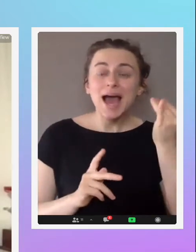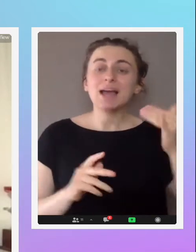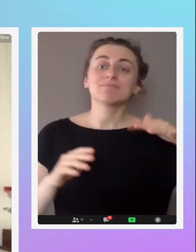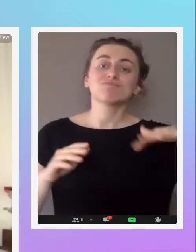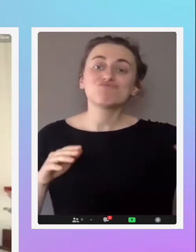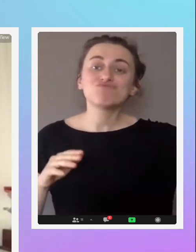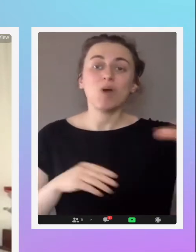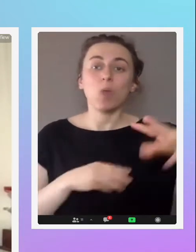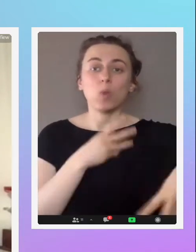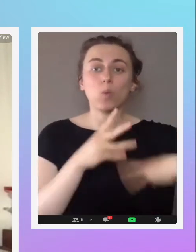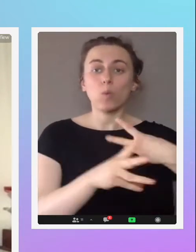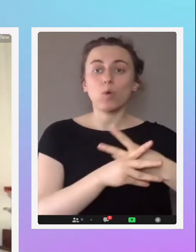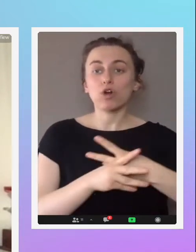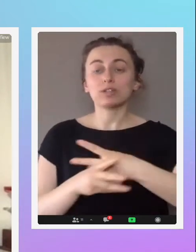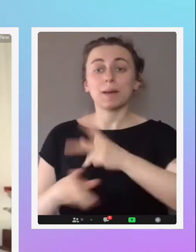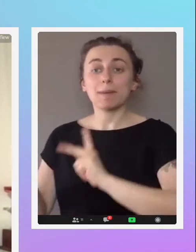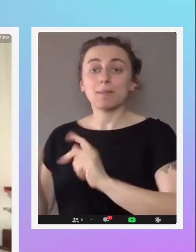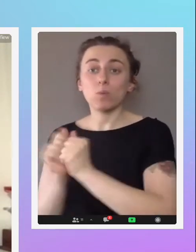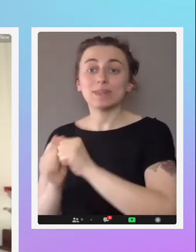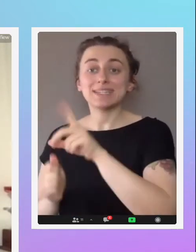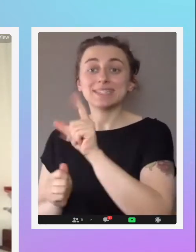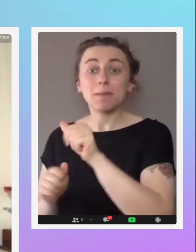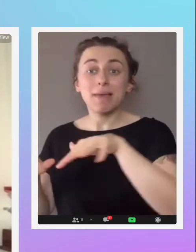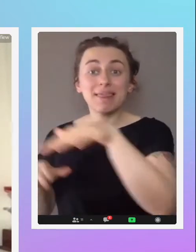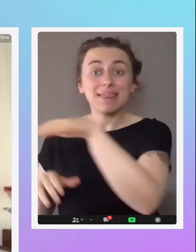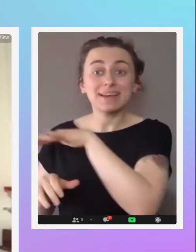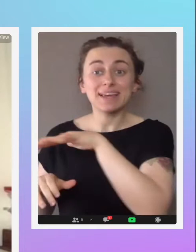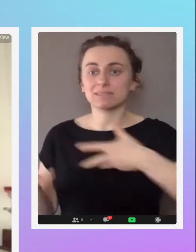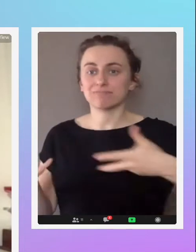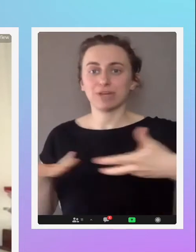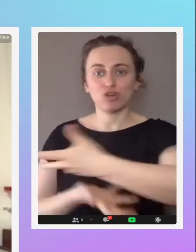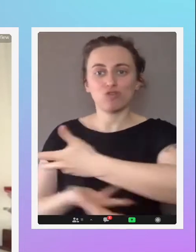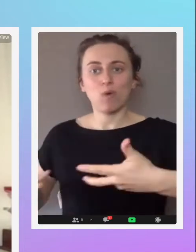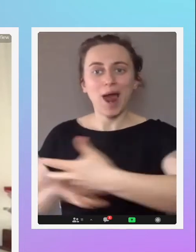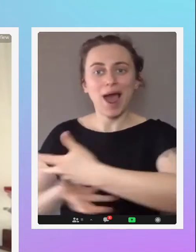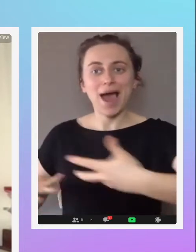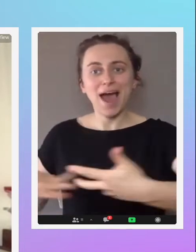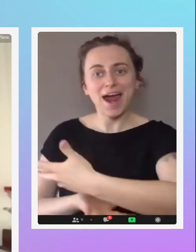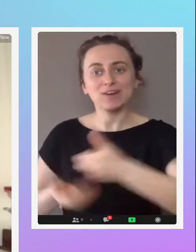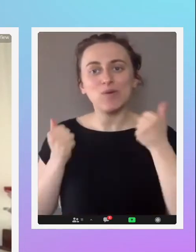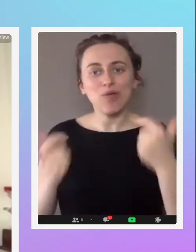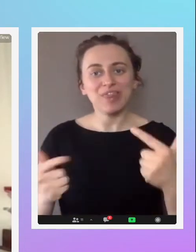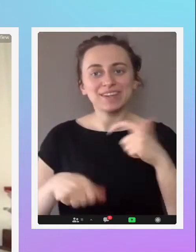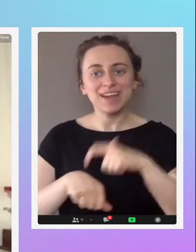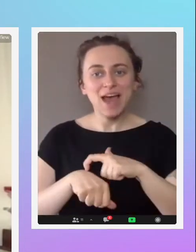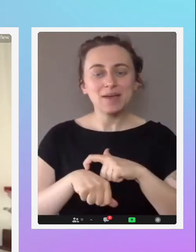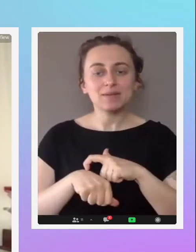And to the extent that we assist a person with a disability to engage with the rest of